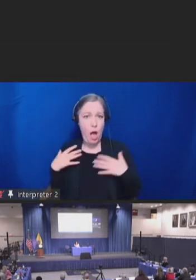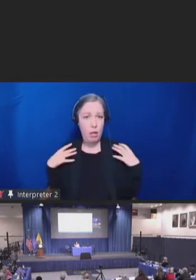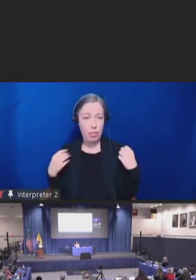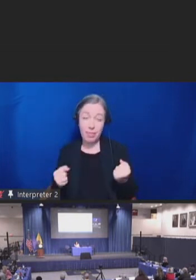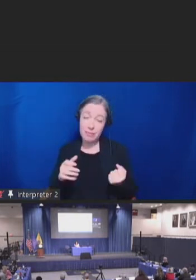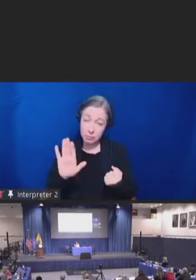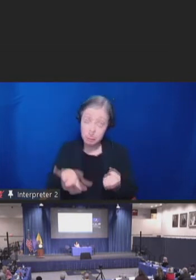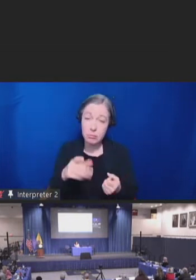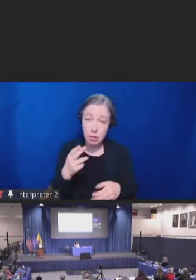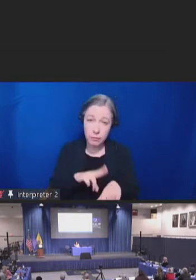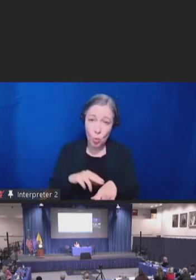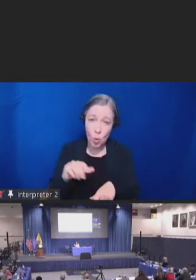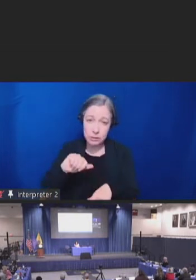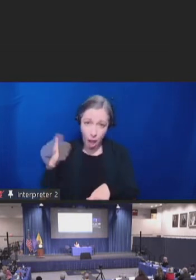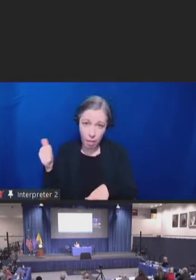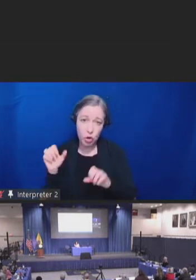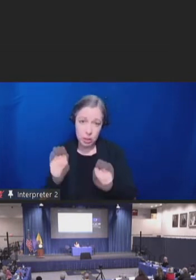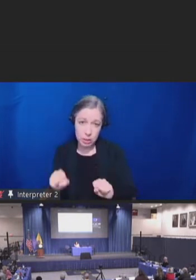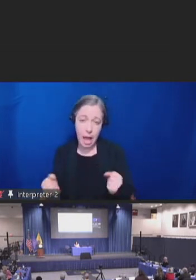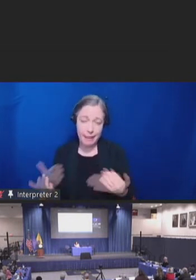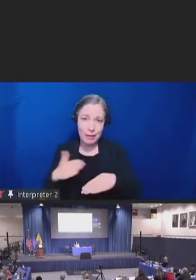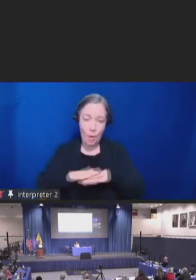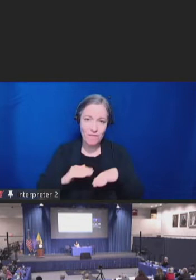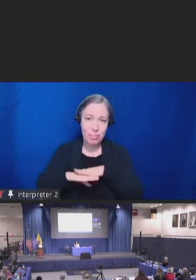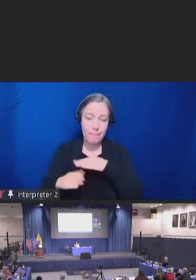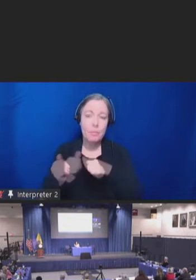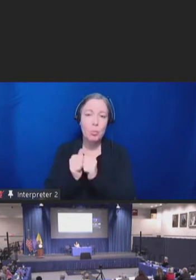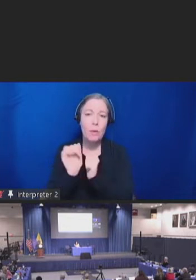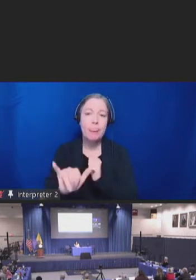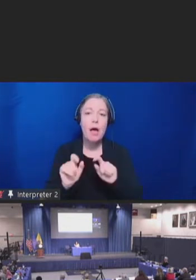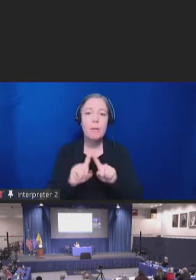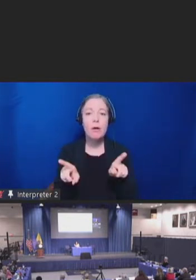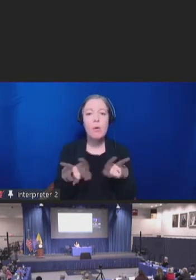about so far. Another important point is there really could be an antigen effect.